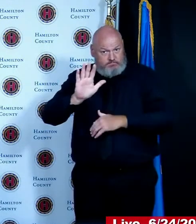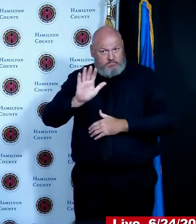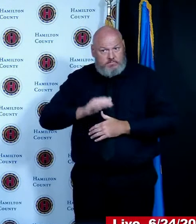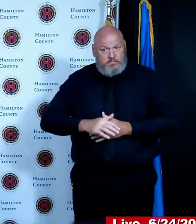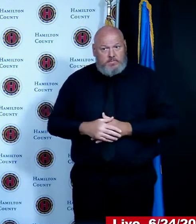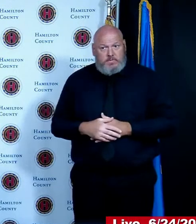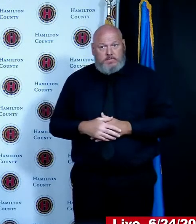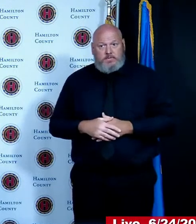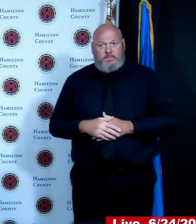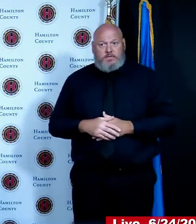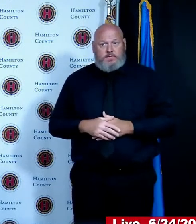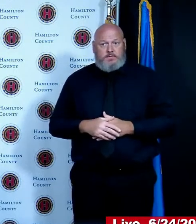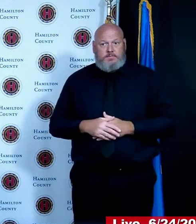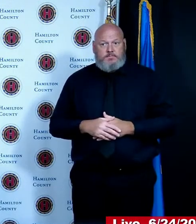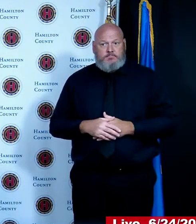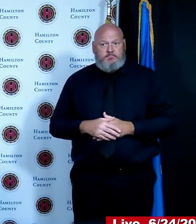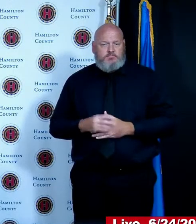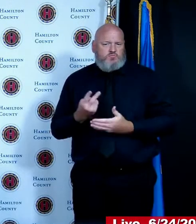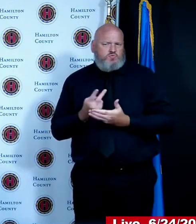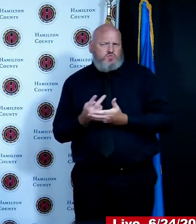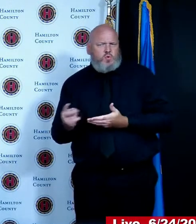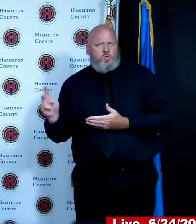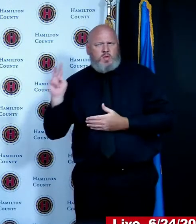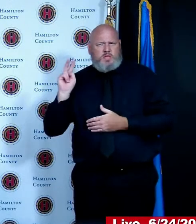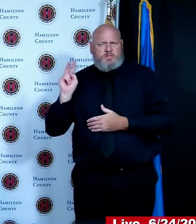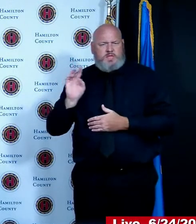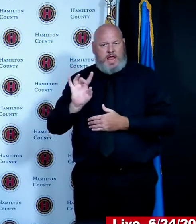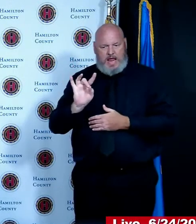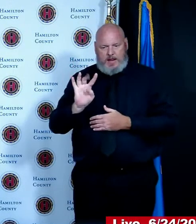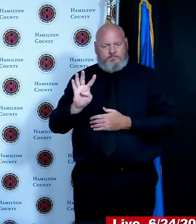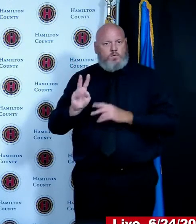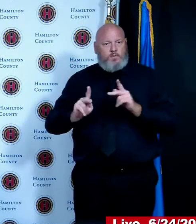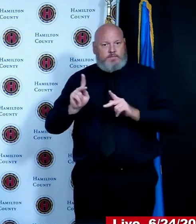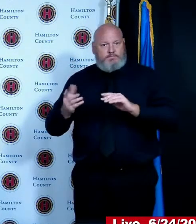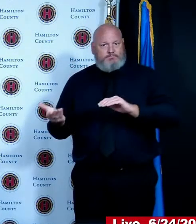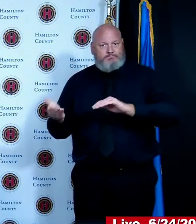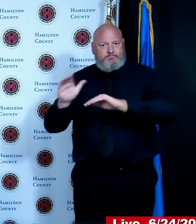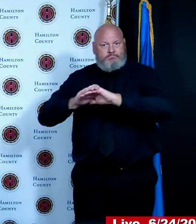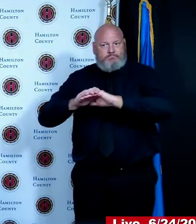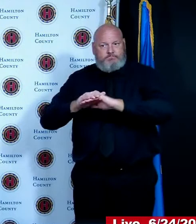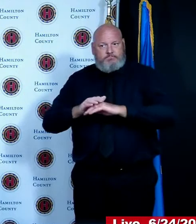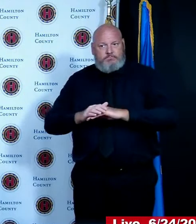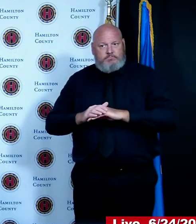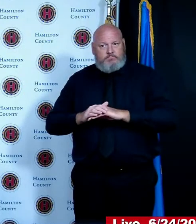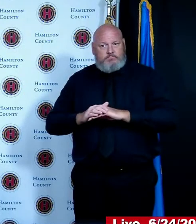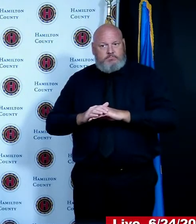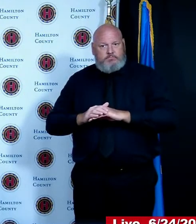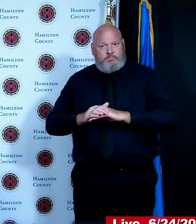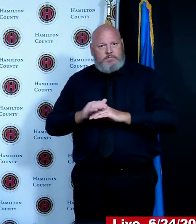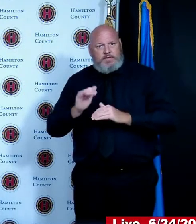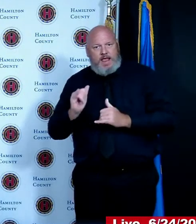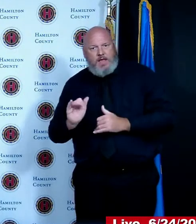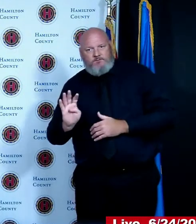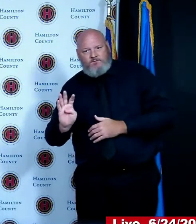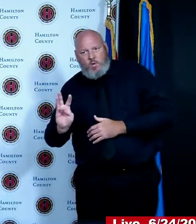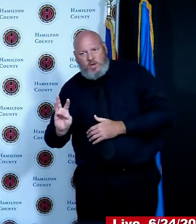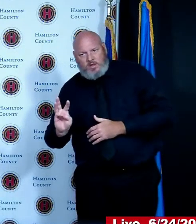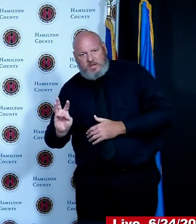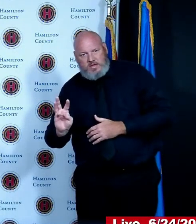eighty few weeks ago was 84 then it went down to 46 then down to 33 trending in